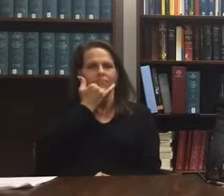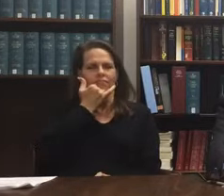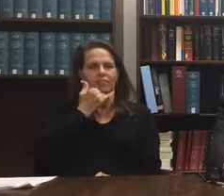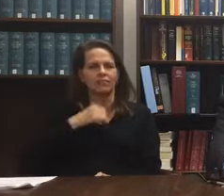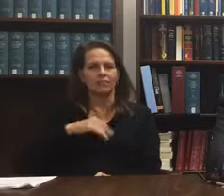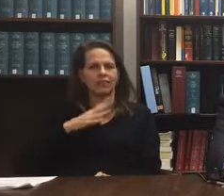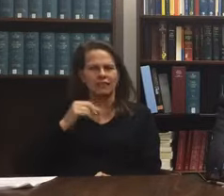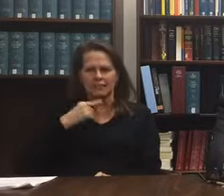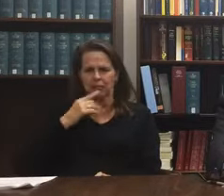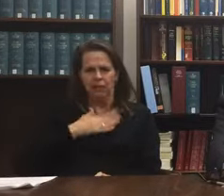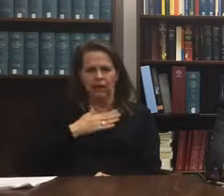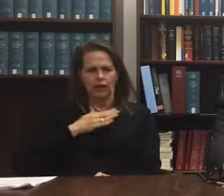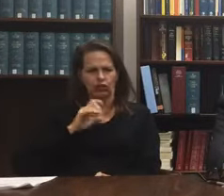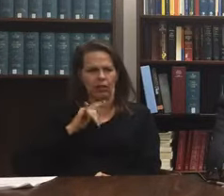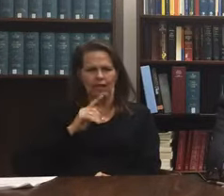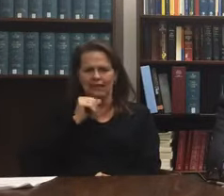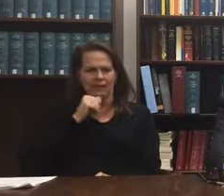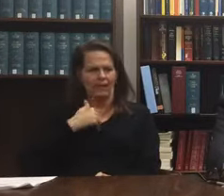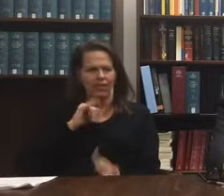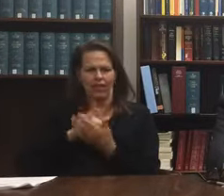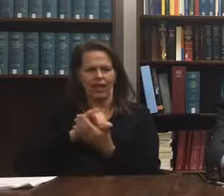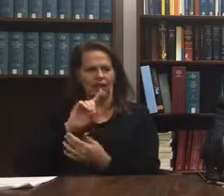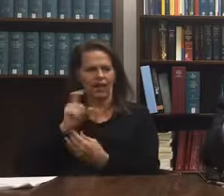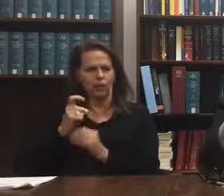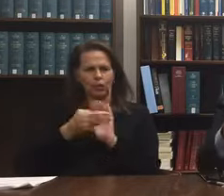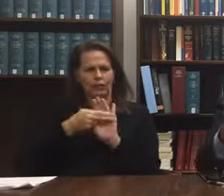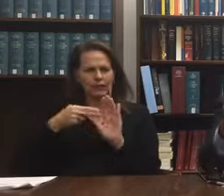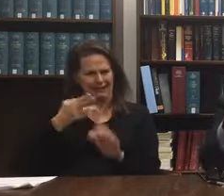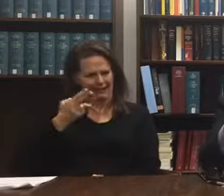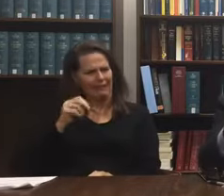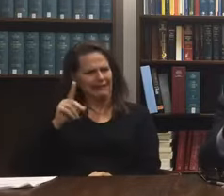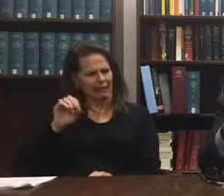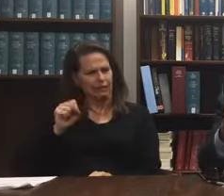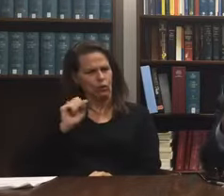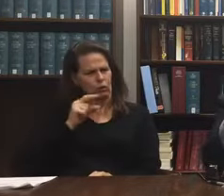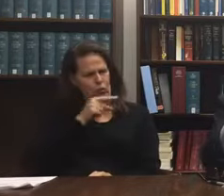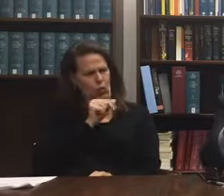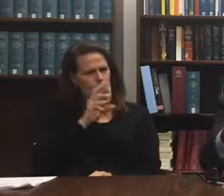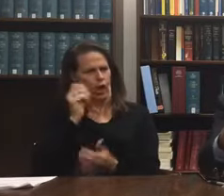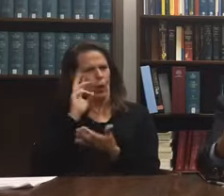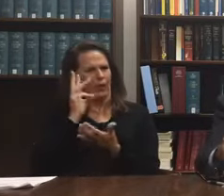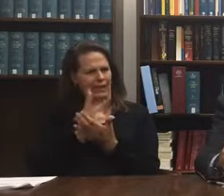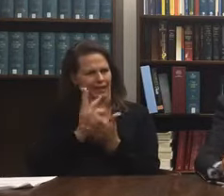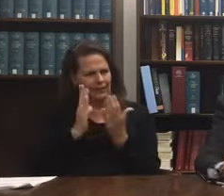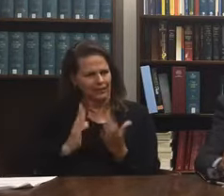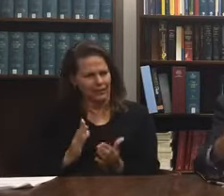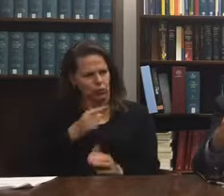says my child does not have this diagnosis he does because you're a witness you're testifying you're providing evidence so you can do it